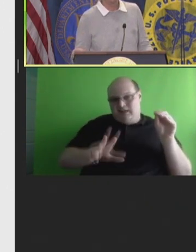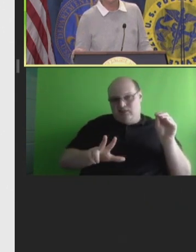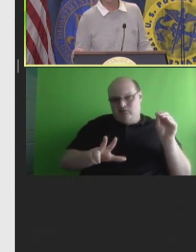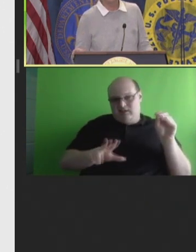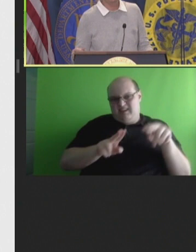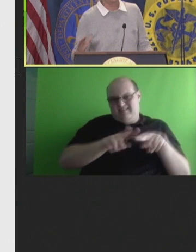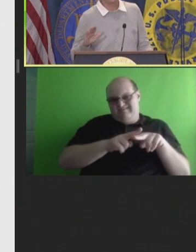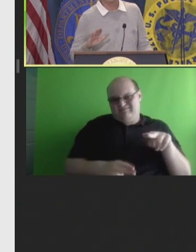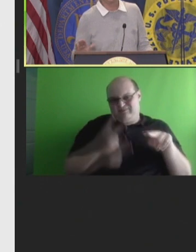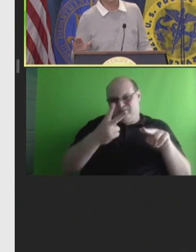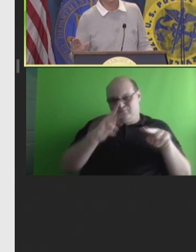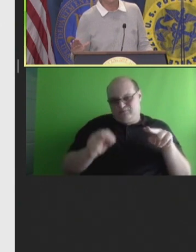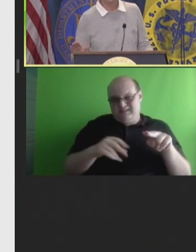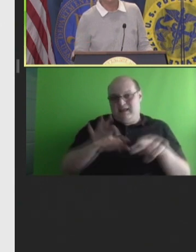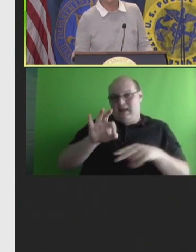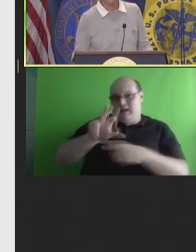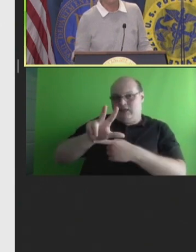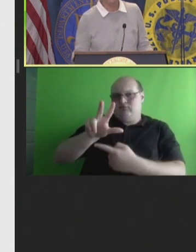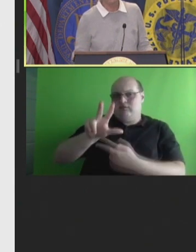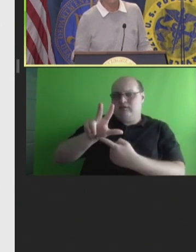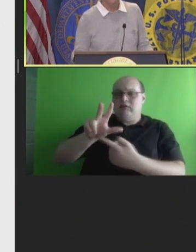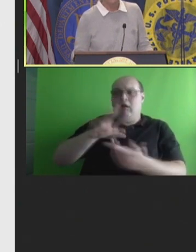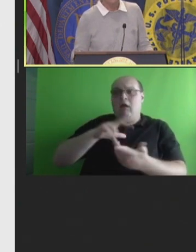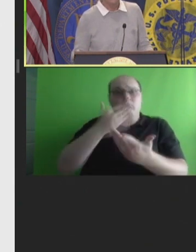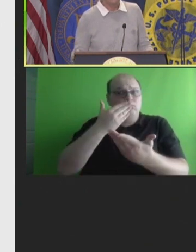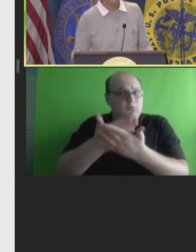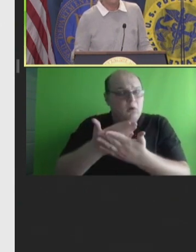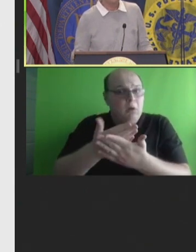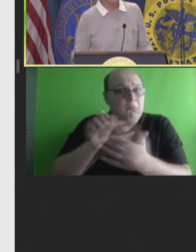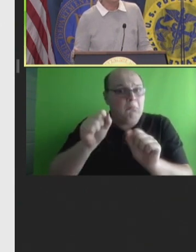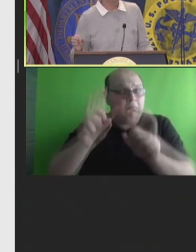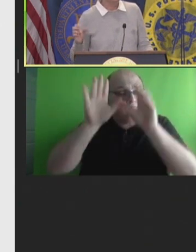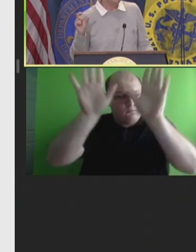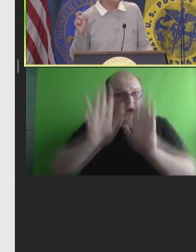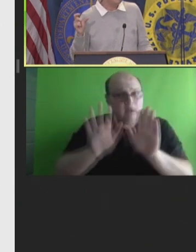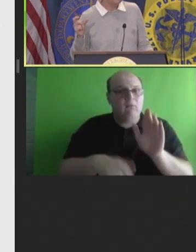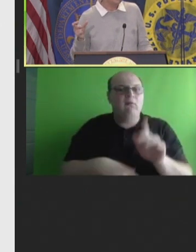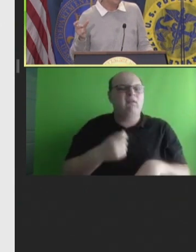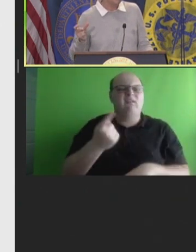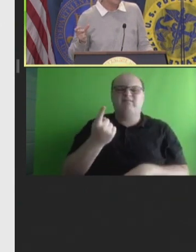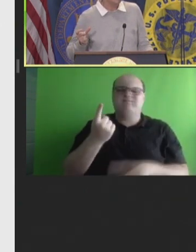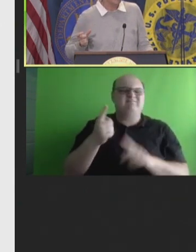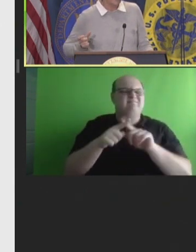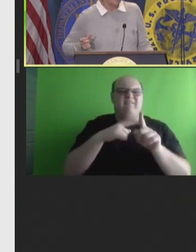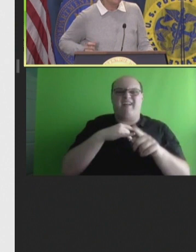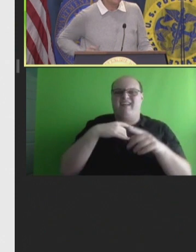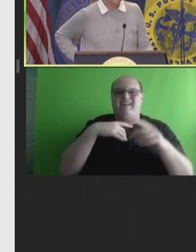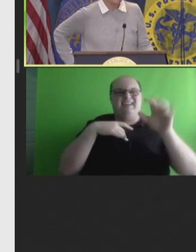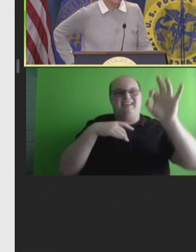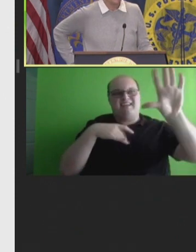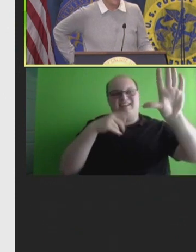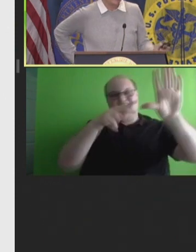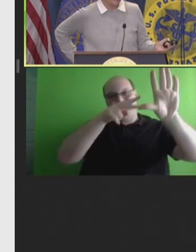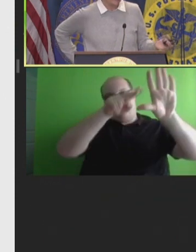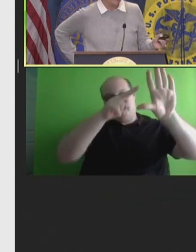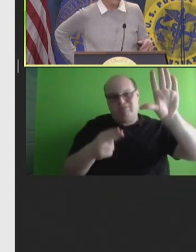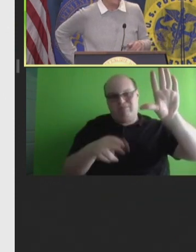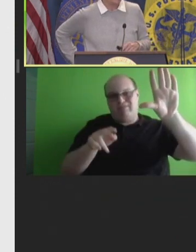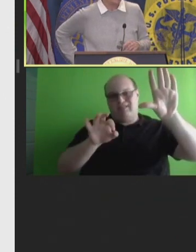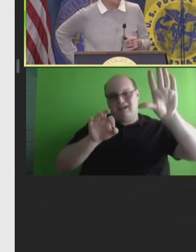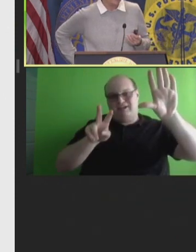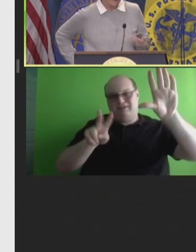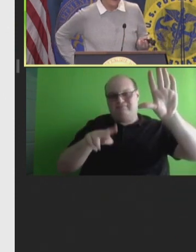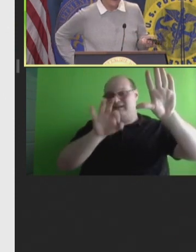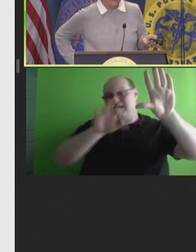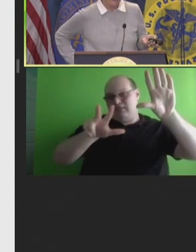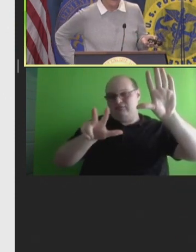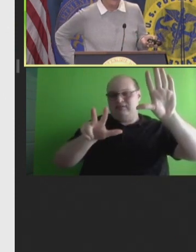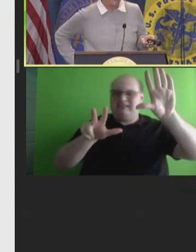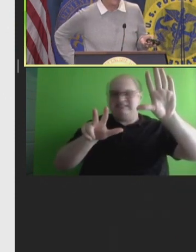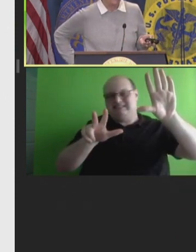93 percent, really incredible. But even that 2 percent drop is, as Dr. Peacock mentioned, 275,000